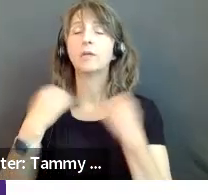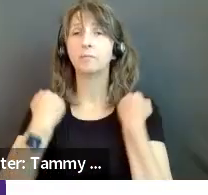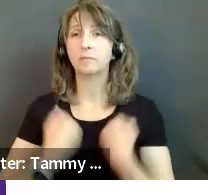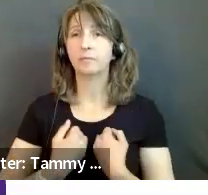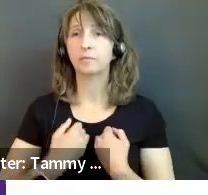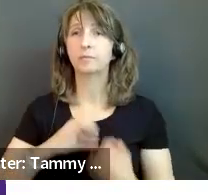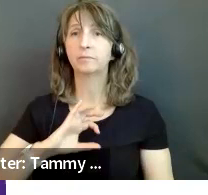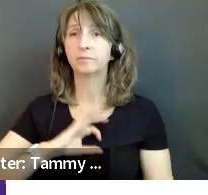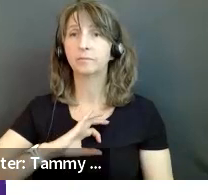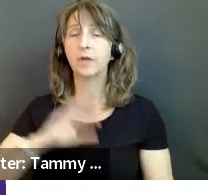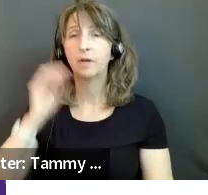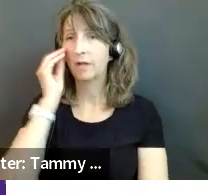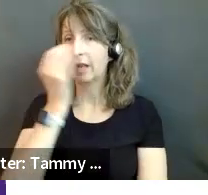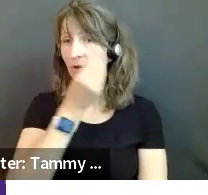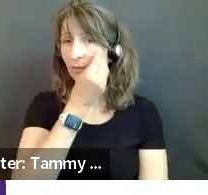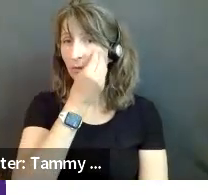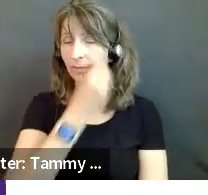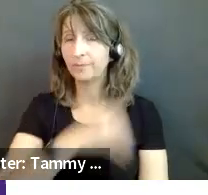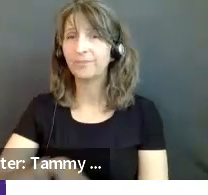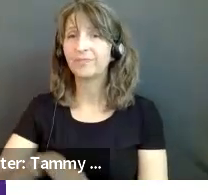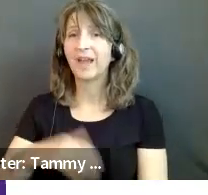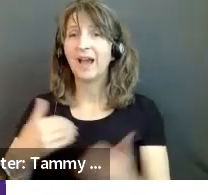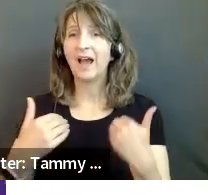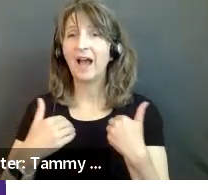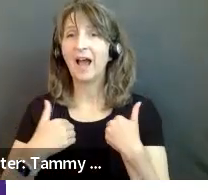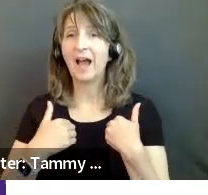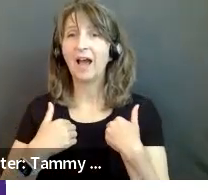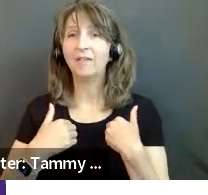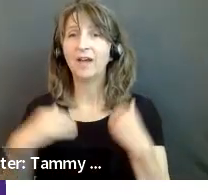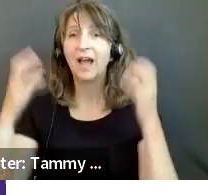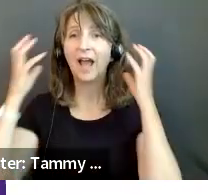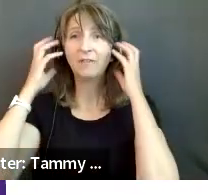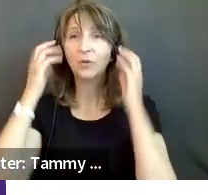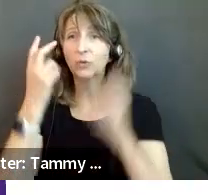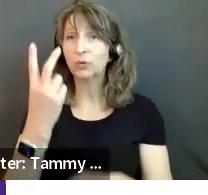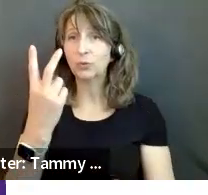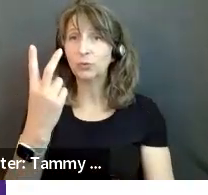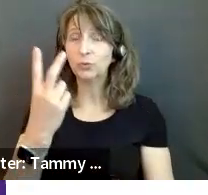And I have on 2 sets of headphones right now. Cause I'm working 2 computers. And.